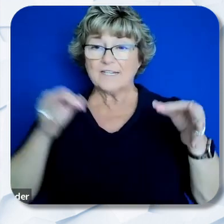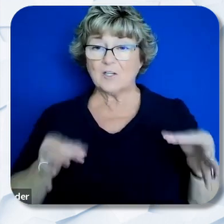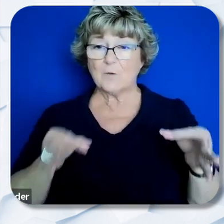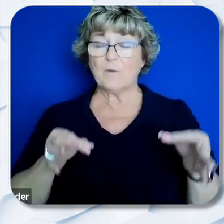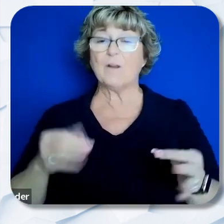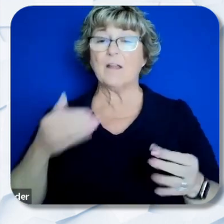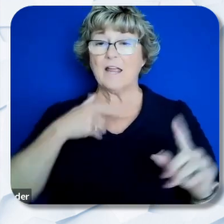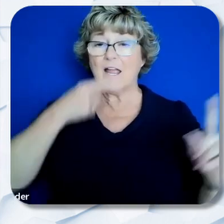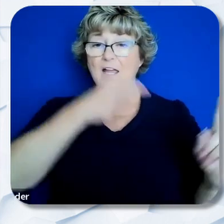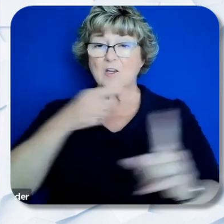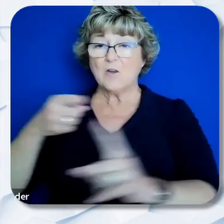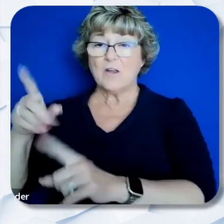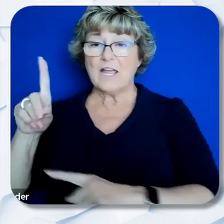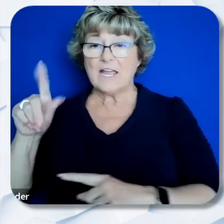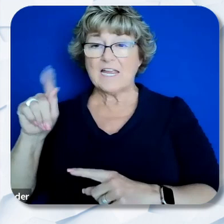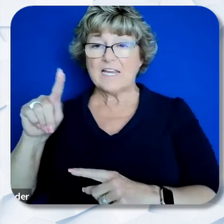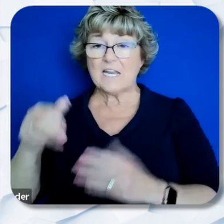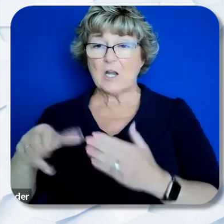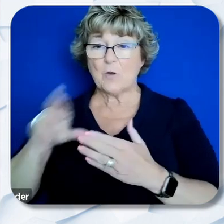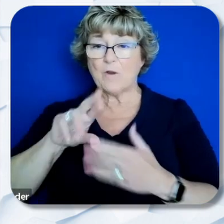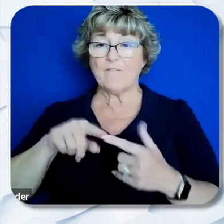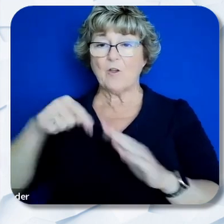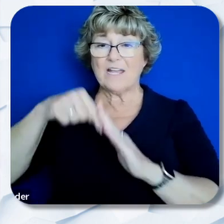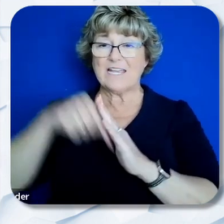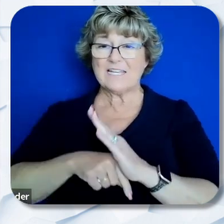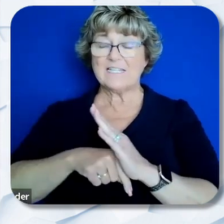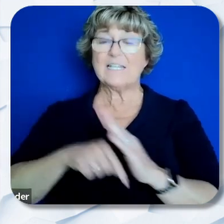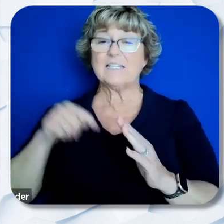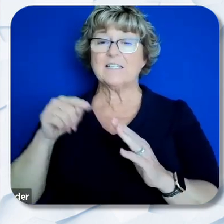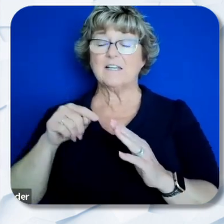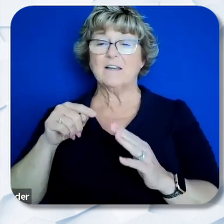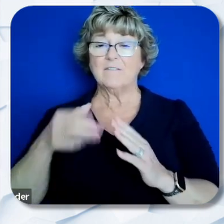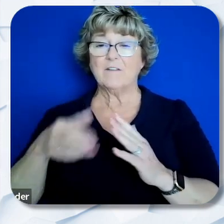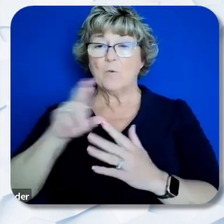a Targeted data review and Intensive data review for school age, a preschool intensive